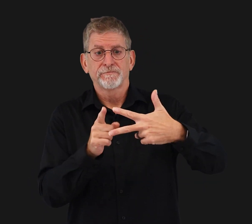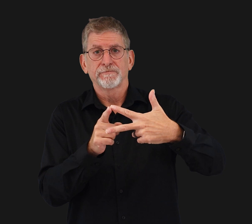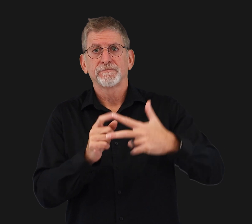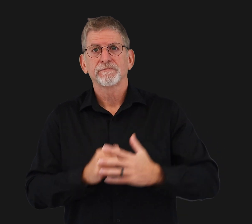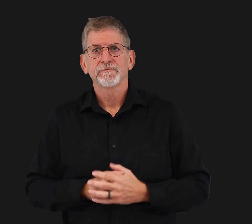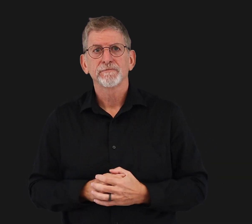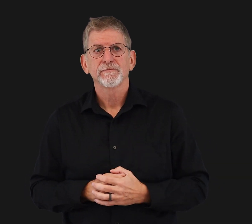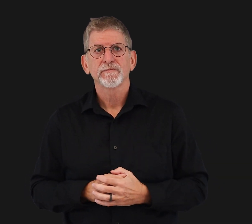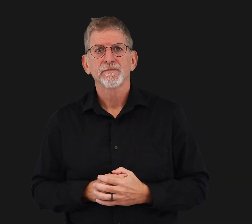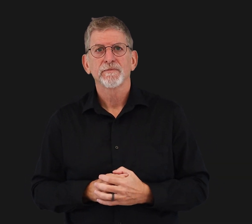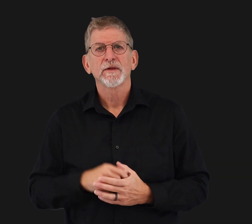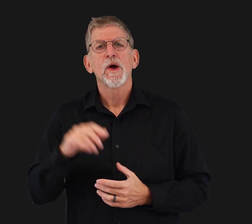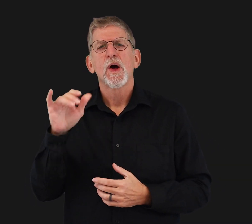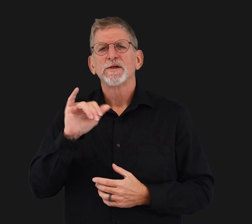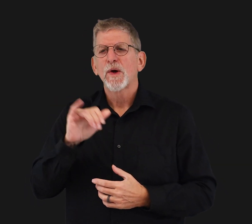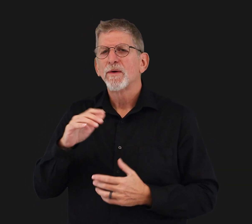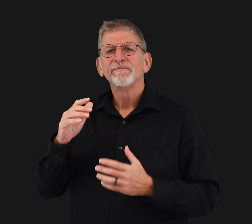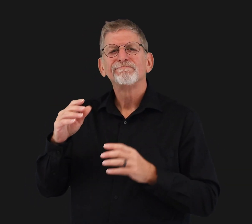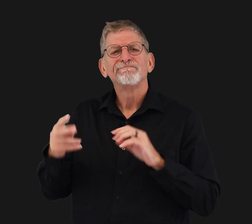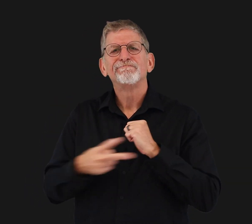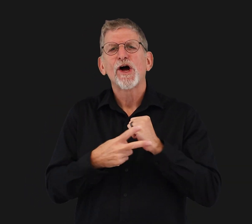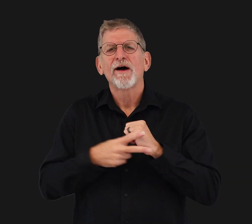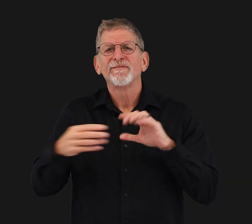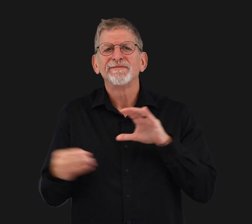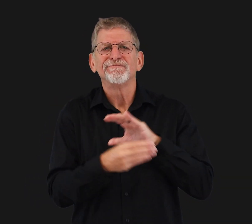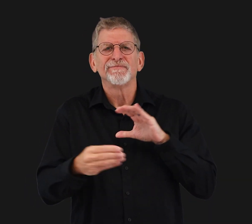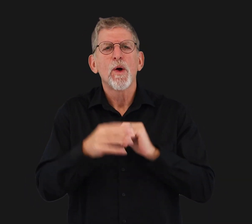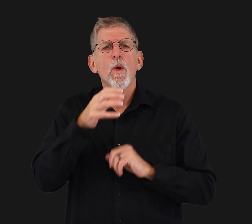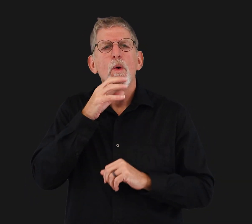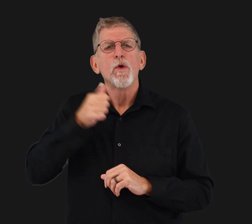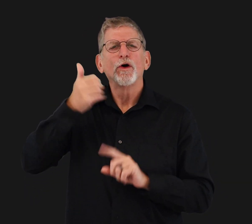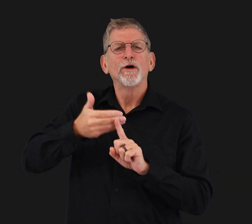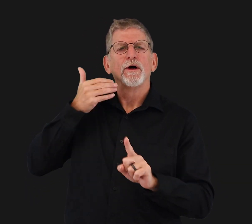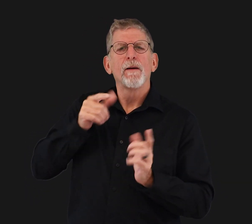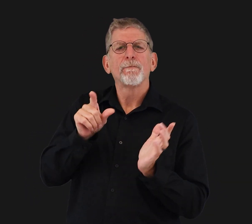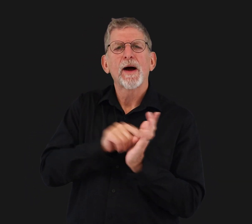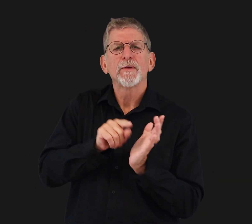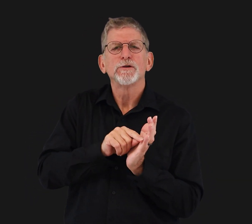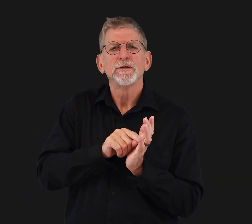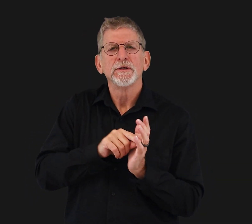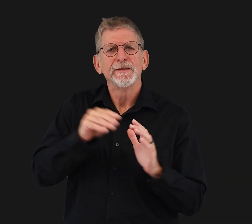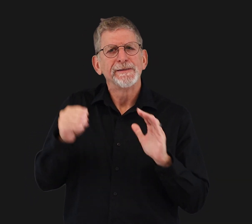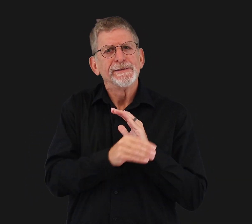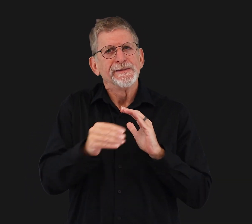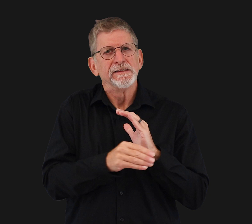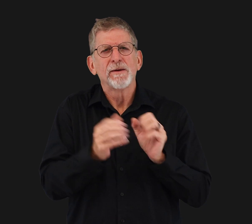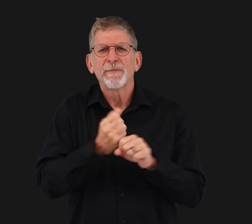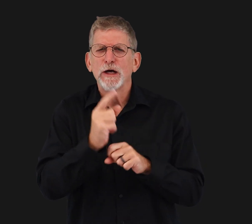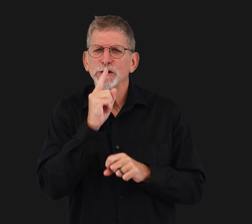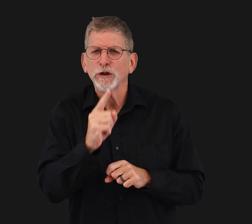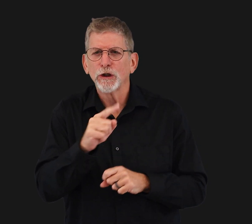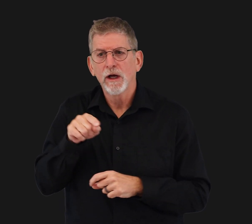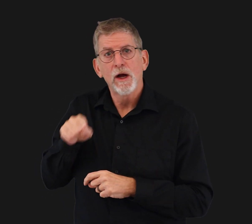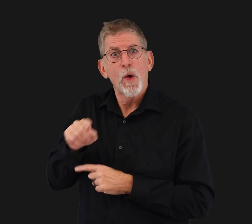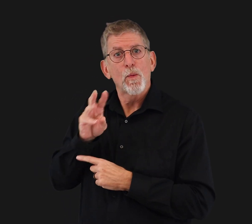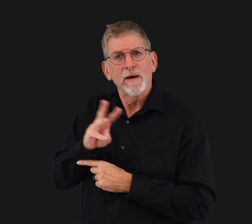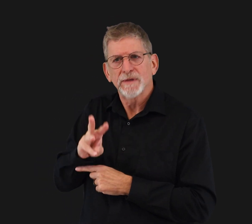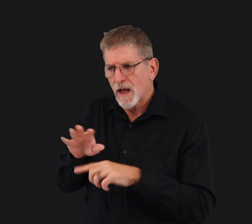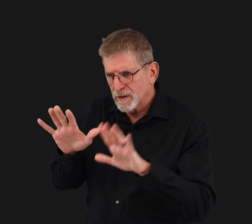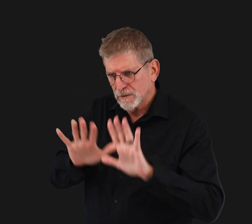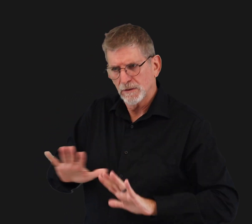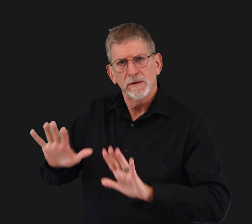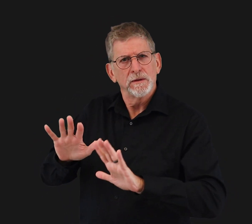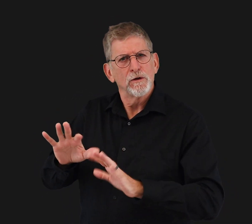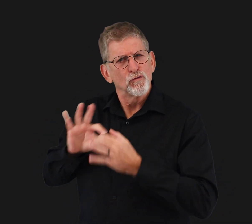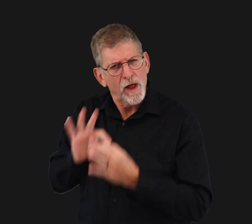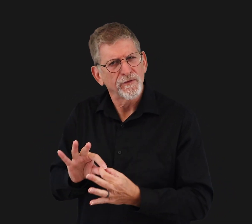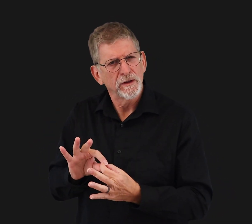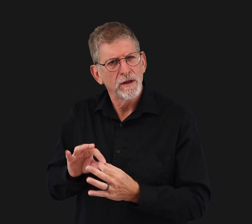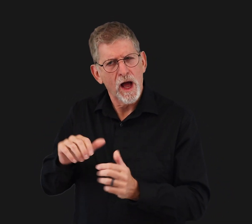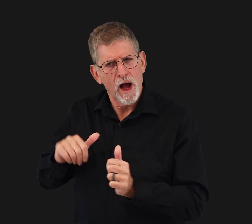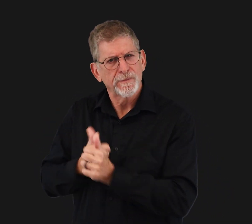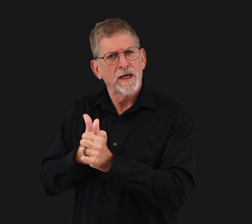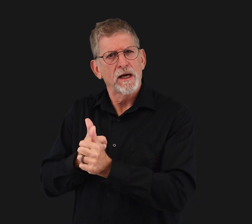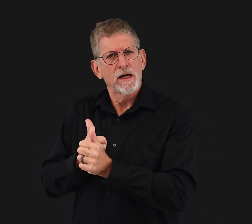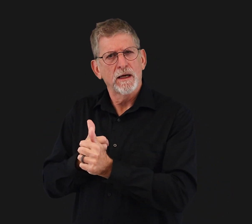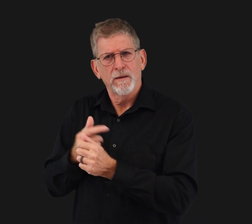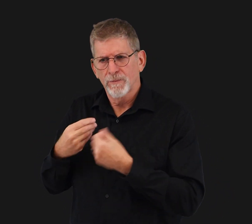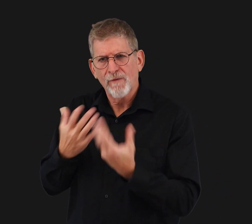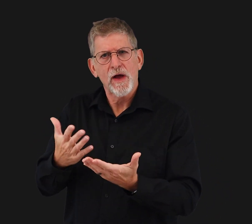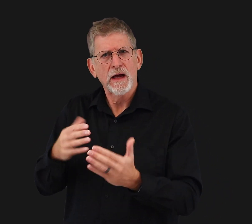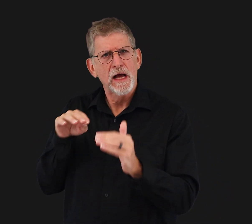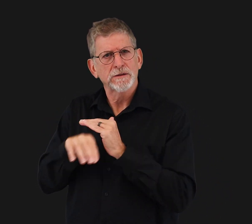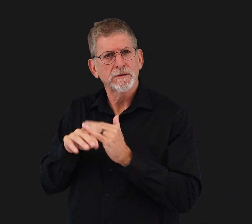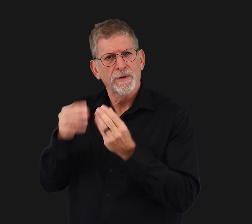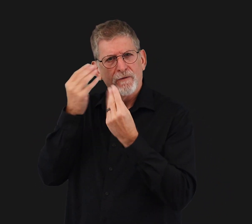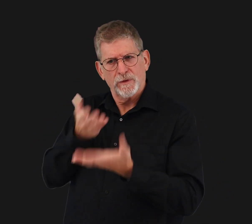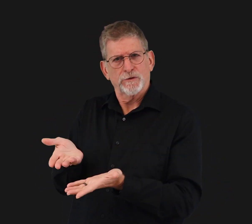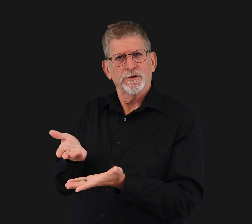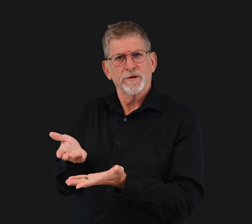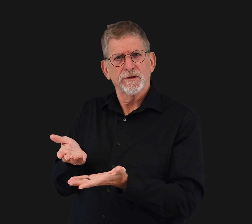• We have also archived older publications to ensure the website is relevant, up-to-date, and provides accessible information.